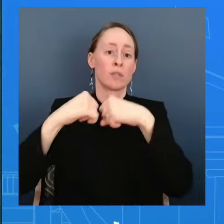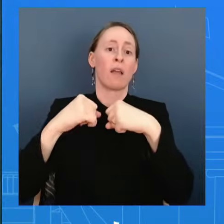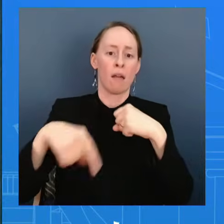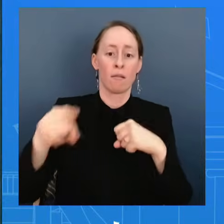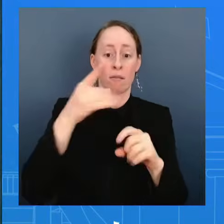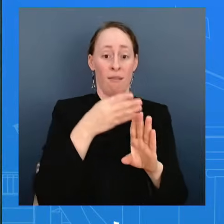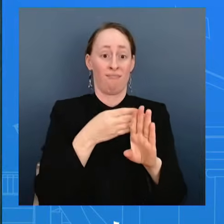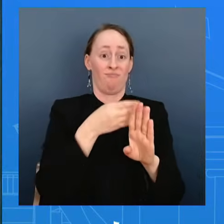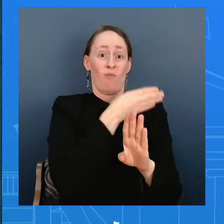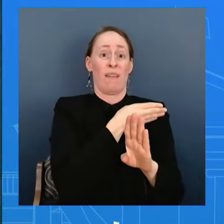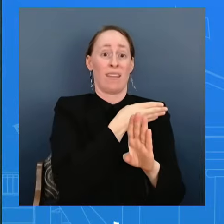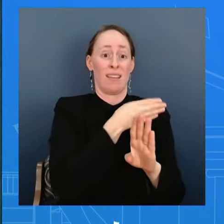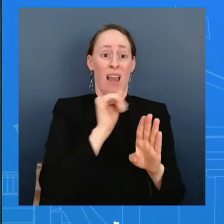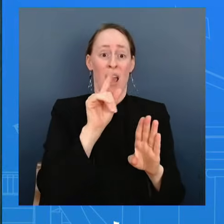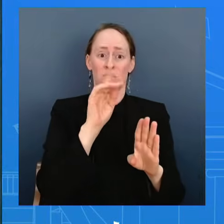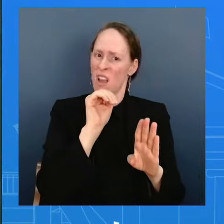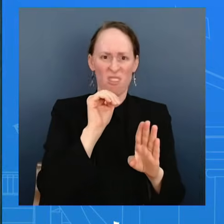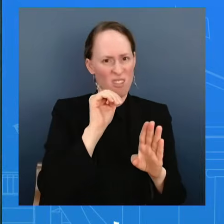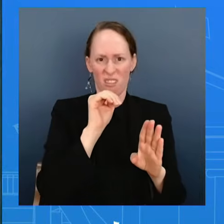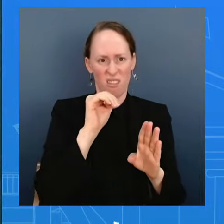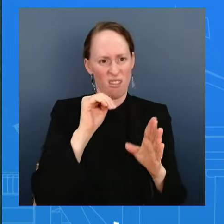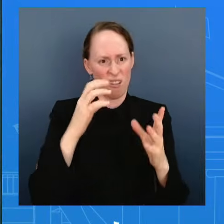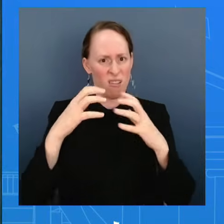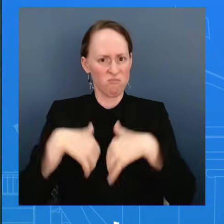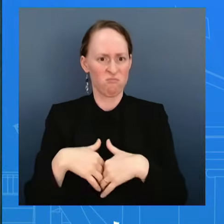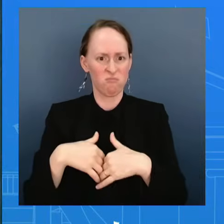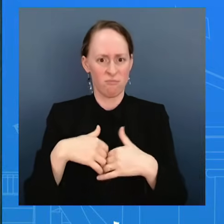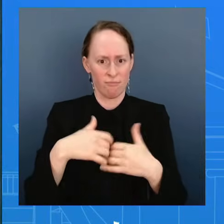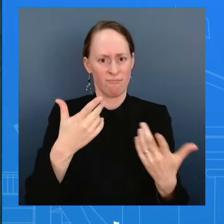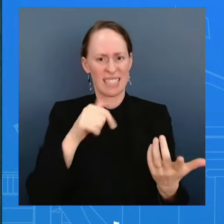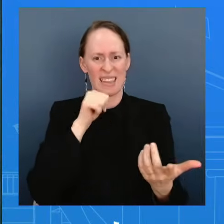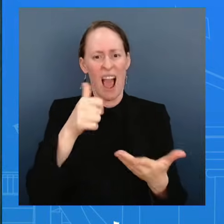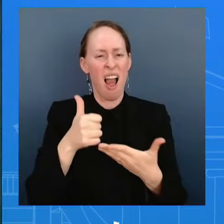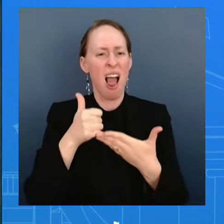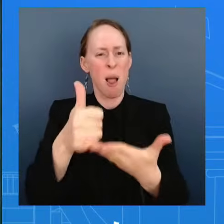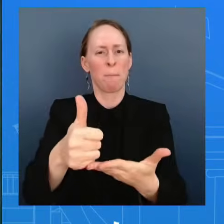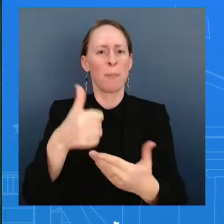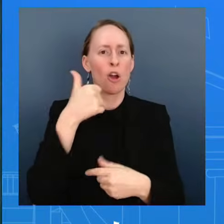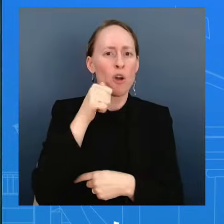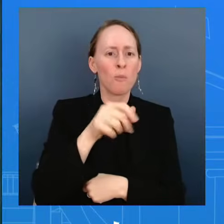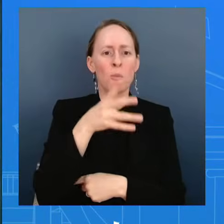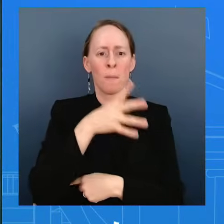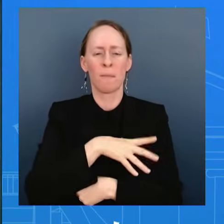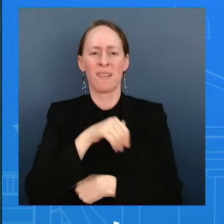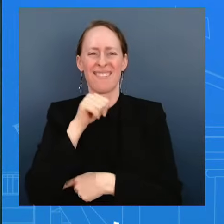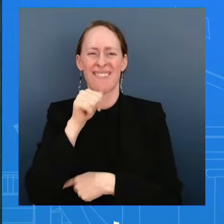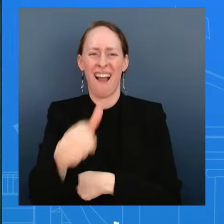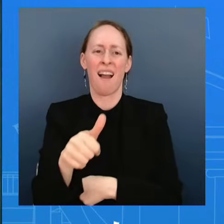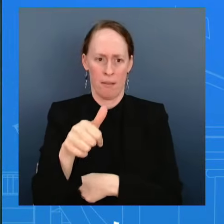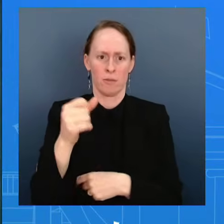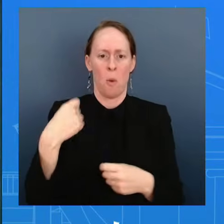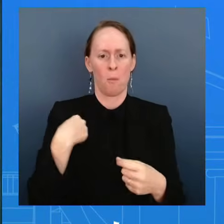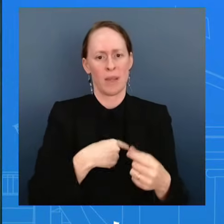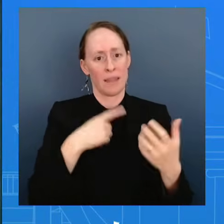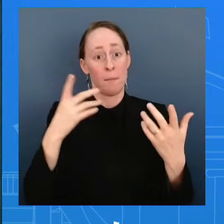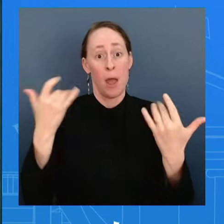The president and the vice president have been critical partners. They are. They're partners in everything that has been done outside -- out -- come out of this administration,